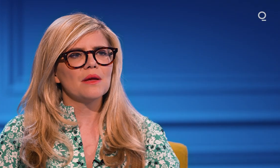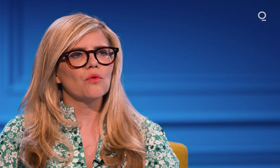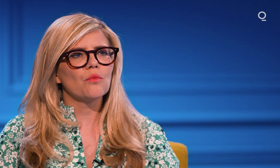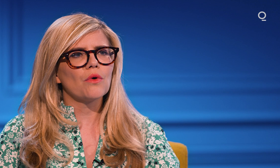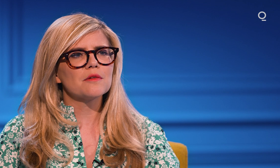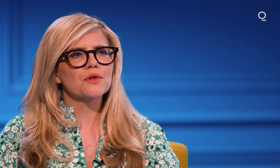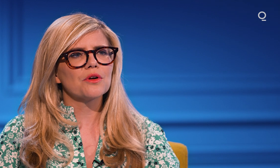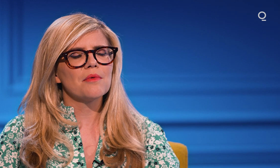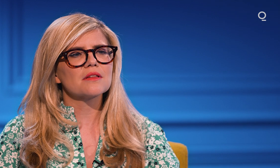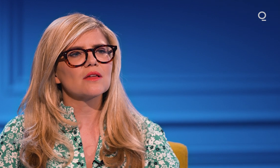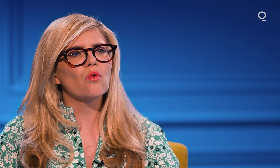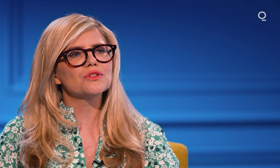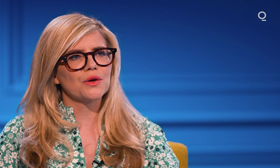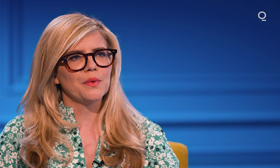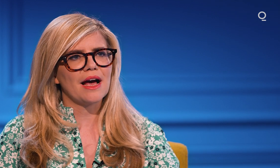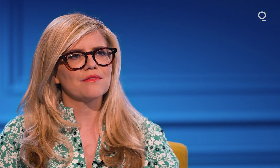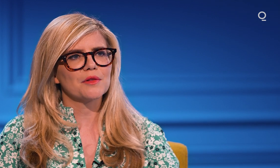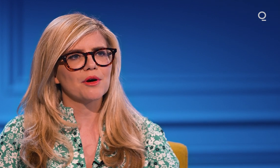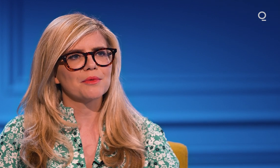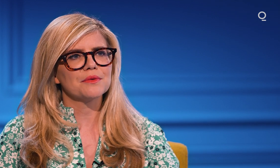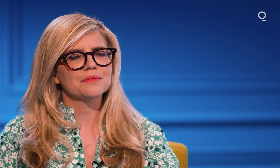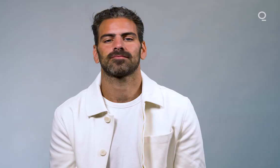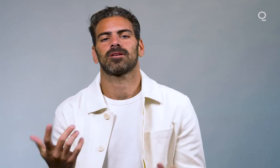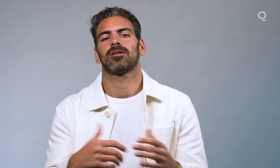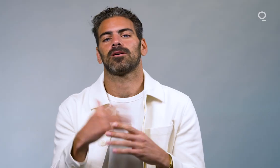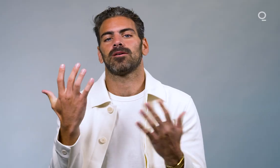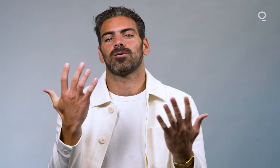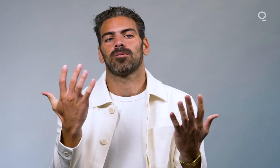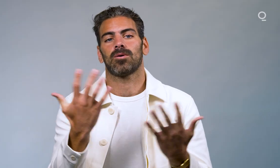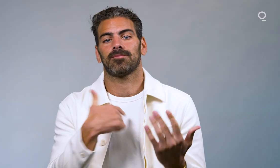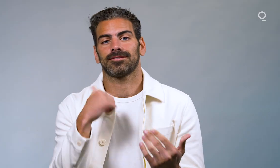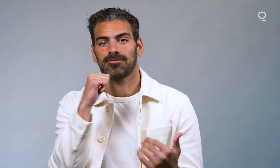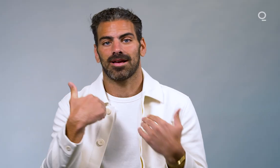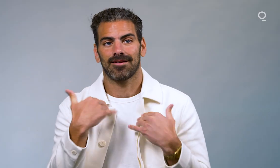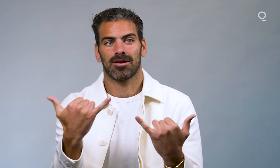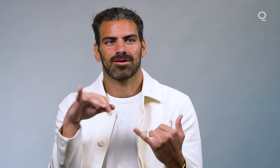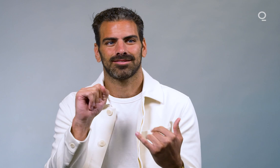What does that mean? I suppose what I'm asking is what don't we have at the moment? Well, I'd say some of the things